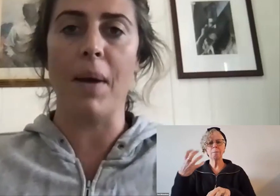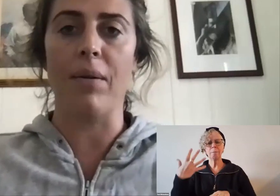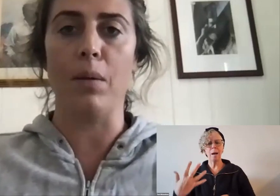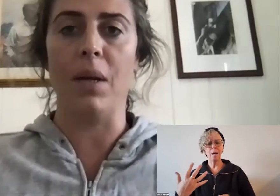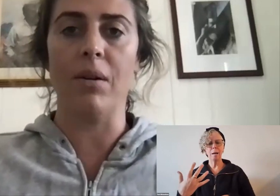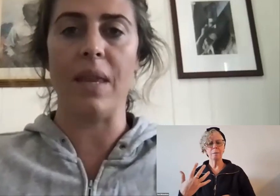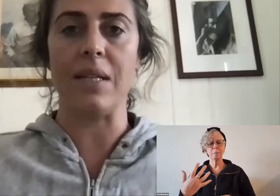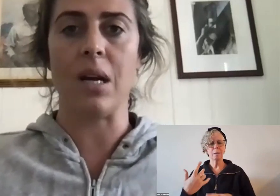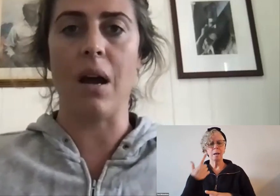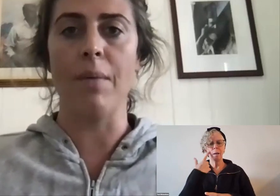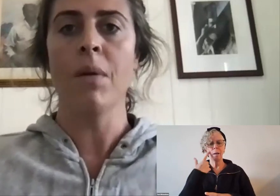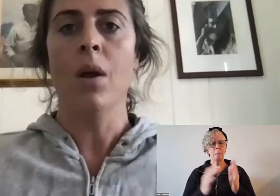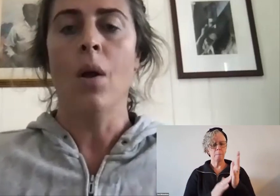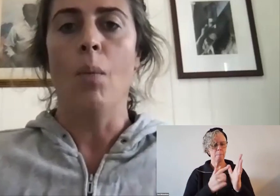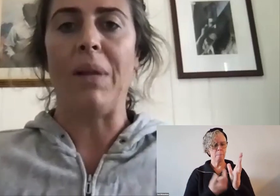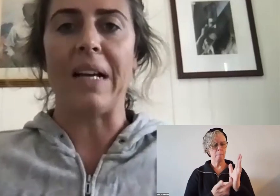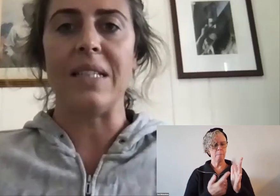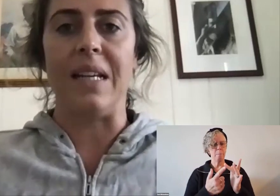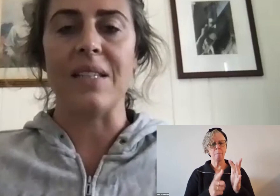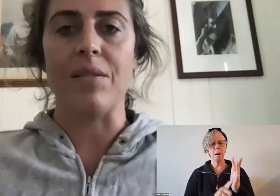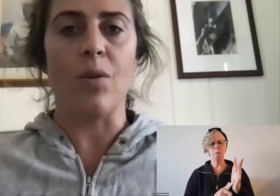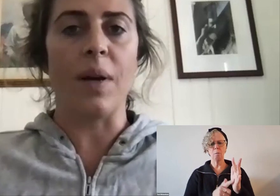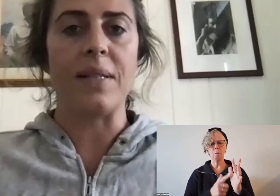Marilyn Miller at that time, BlakDance has always had,